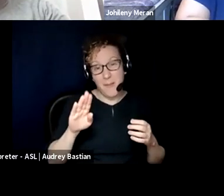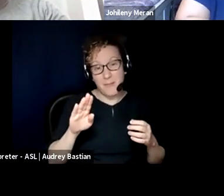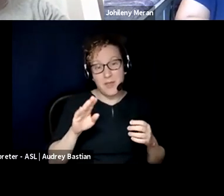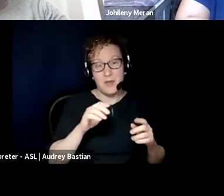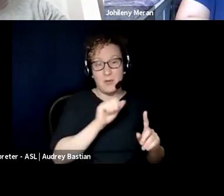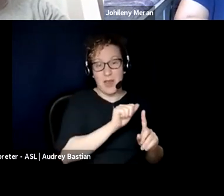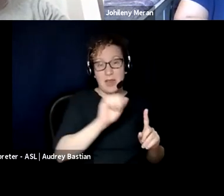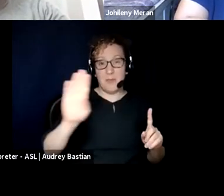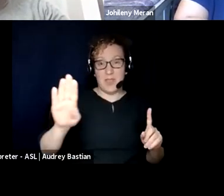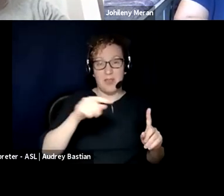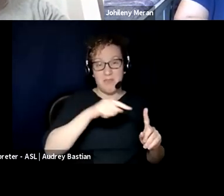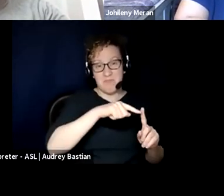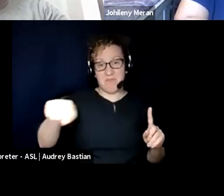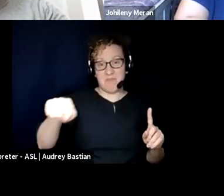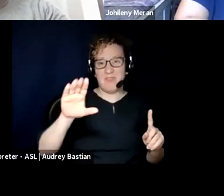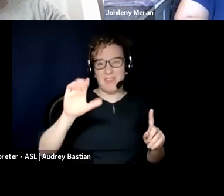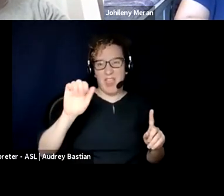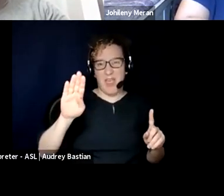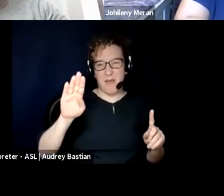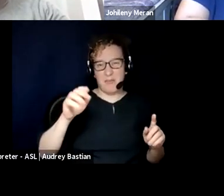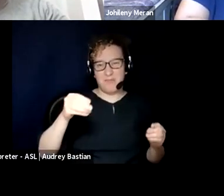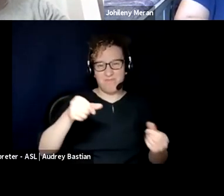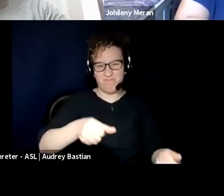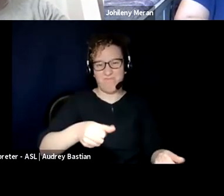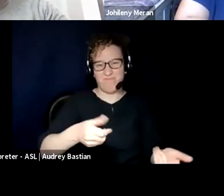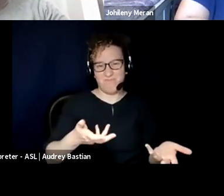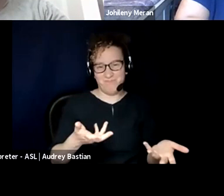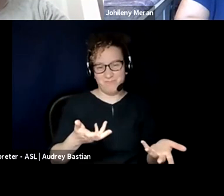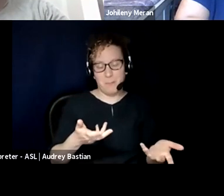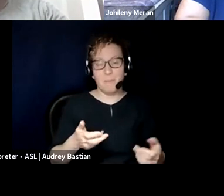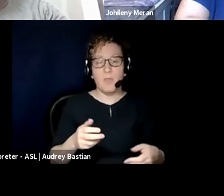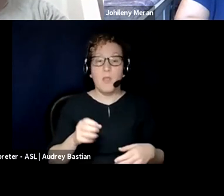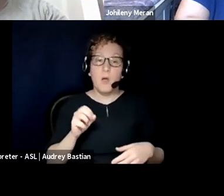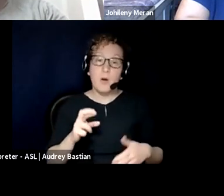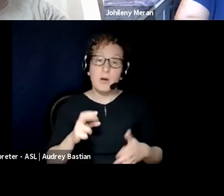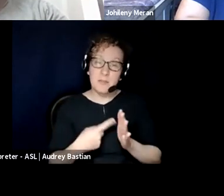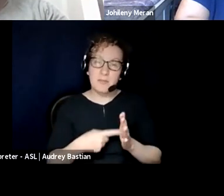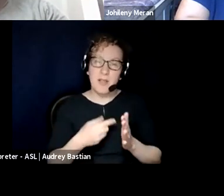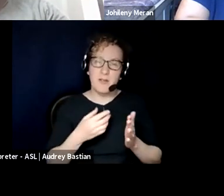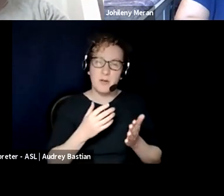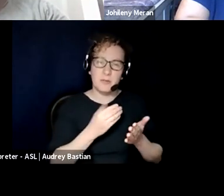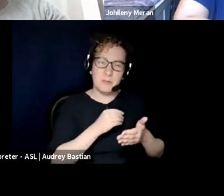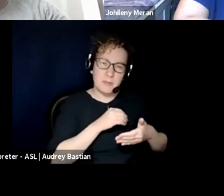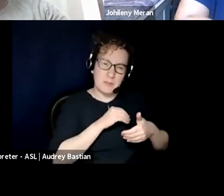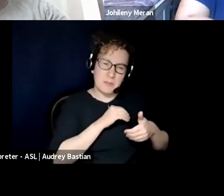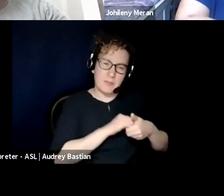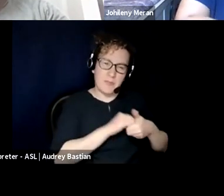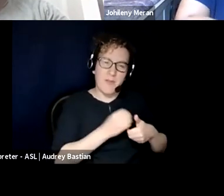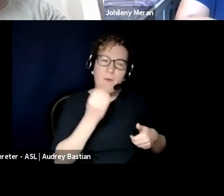B or there were times when I would have to budget extra for food expenses because I have